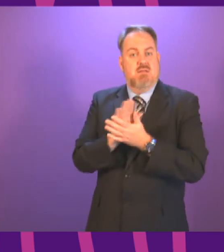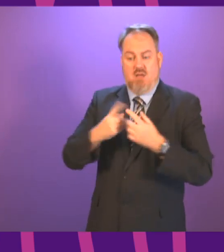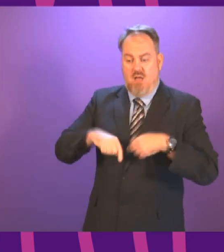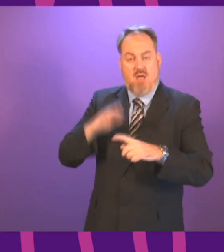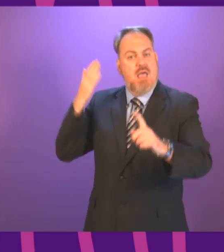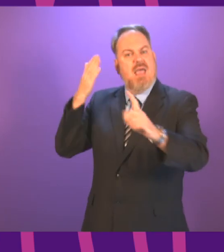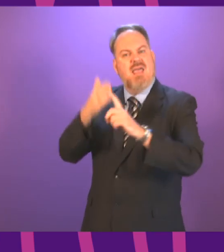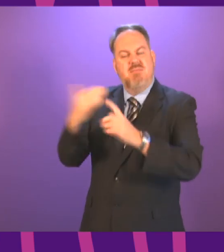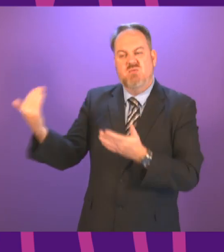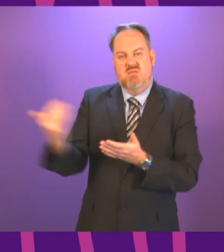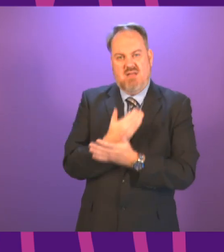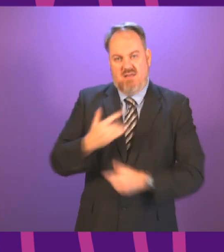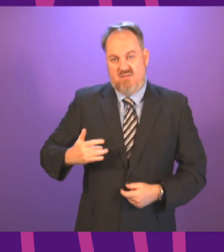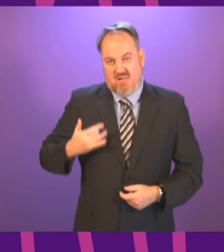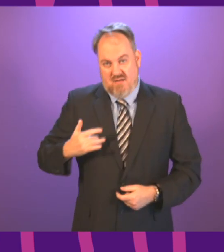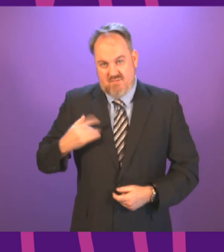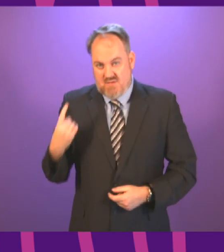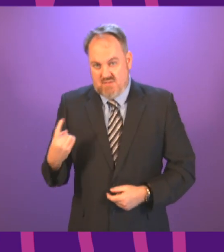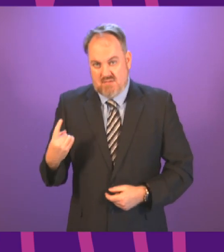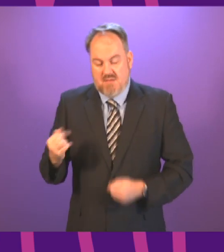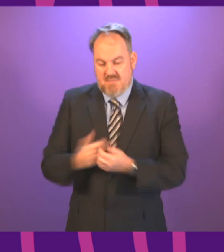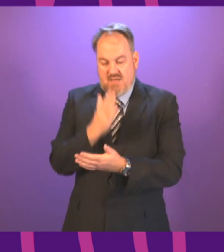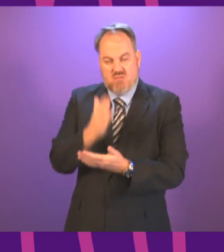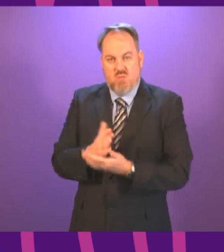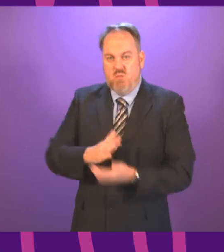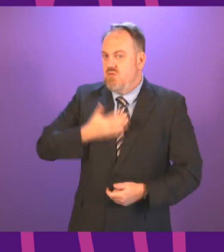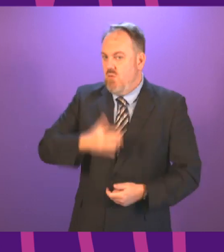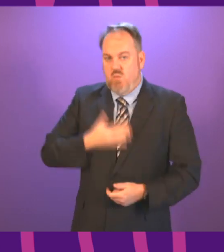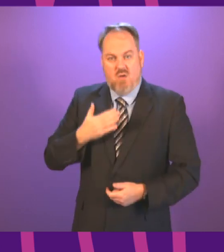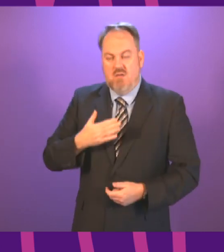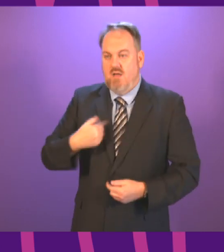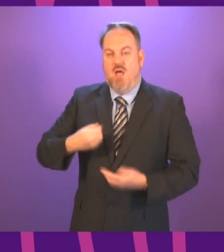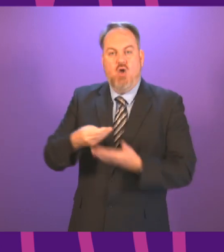desire to save lives, to stop people becoming ill with Covid and to stop the damage that